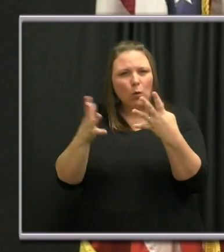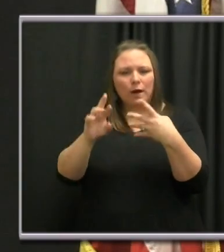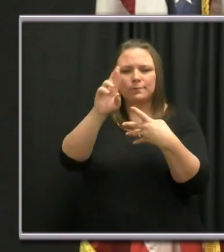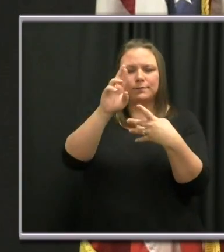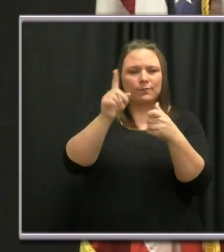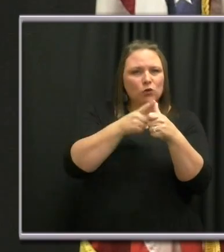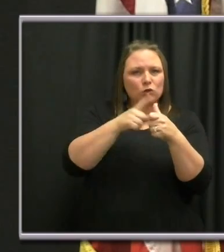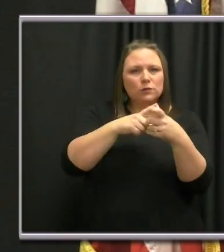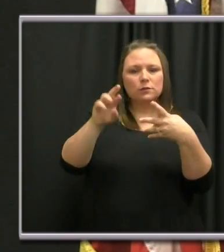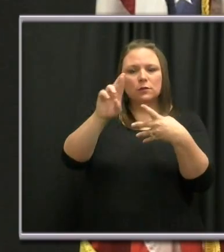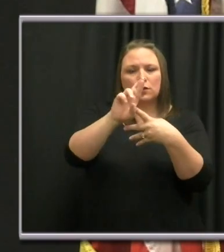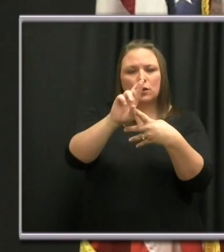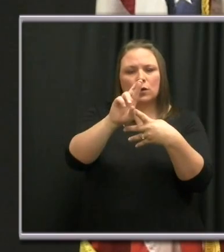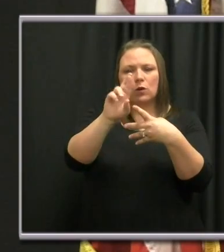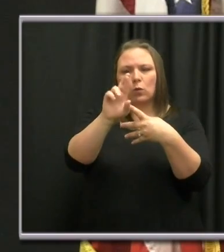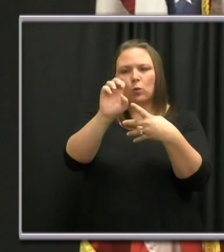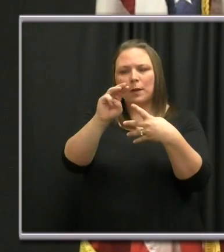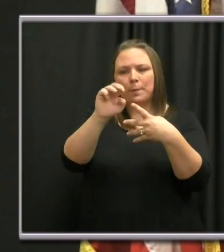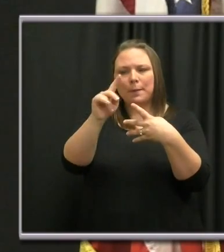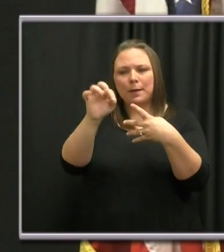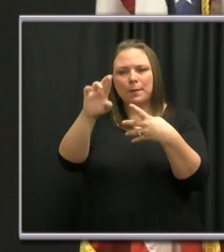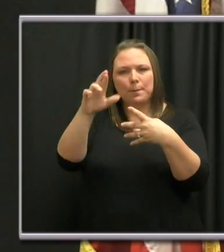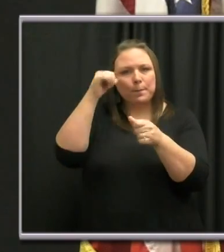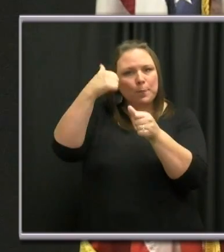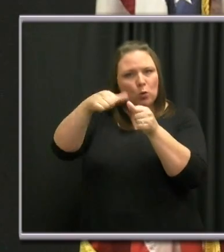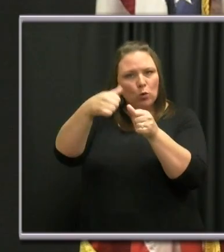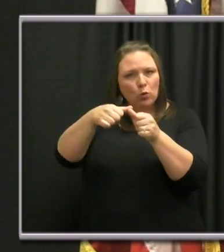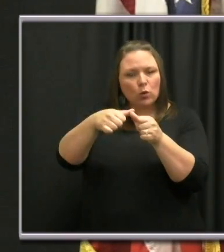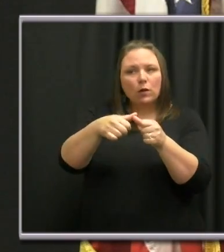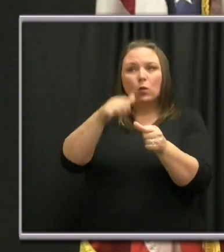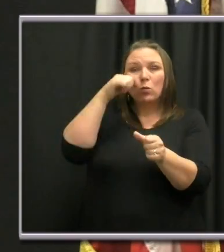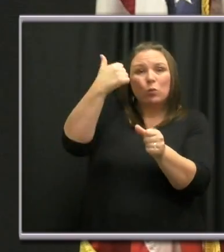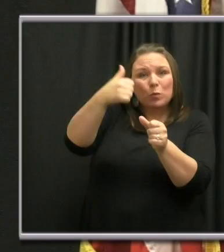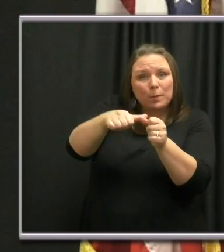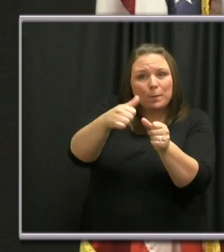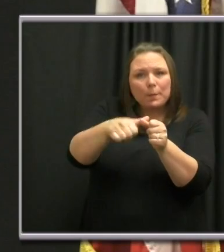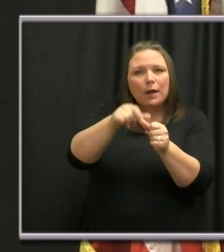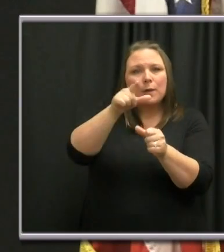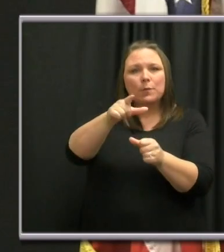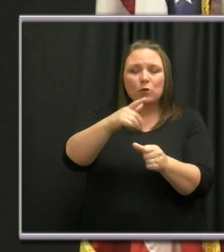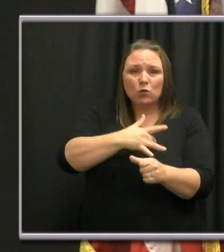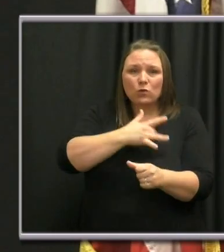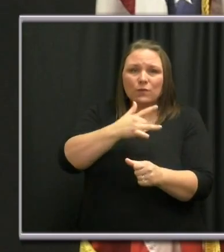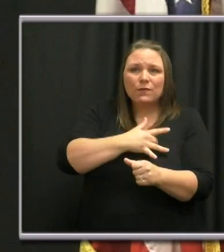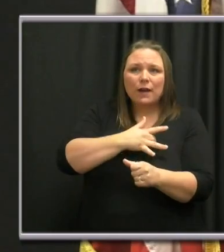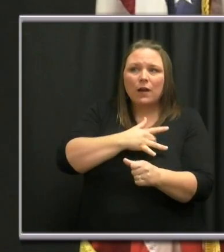ON THESE FOR OURS. FIRST